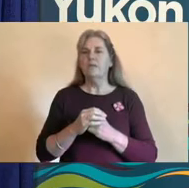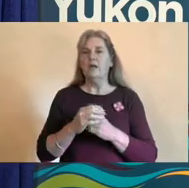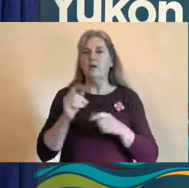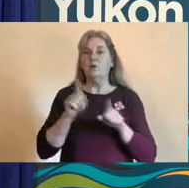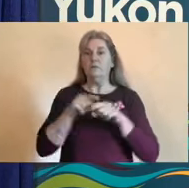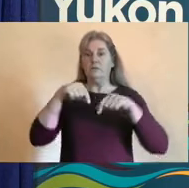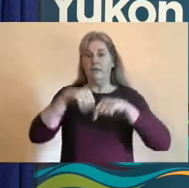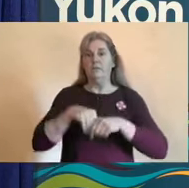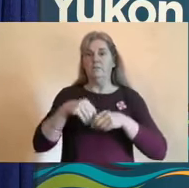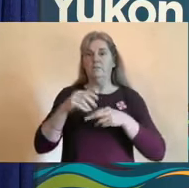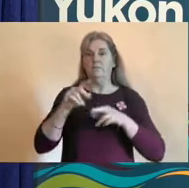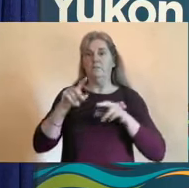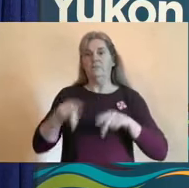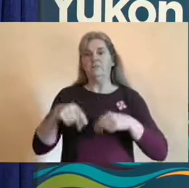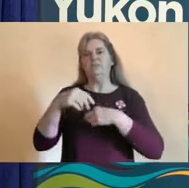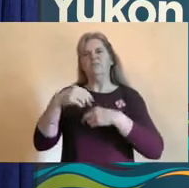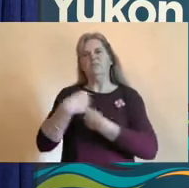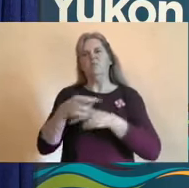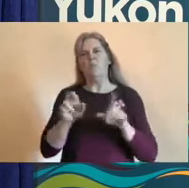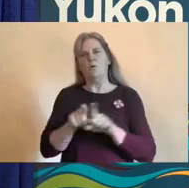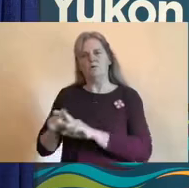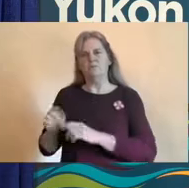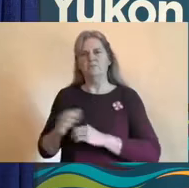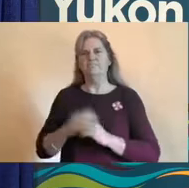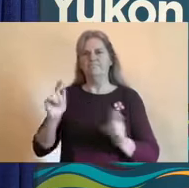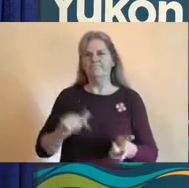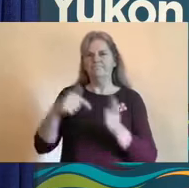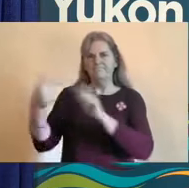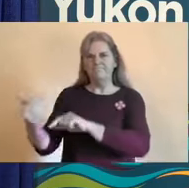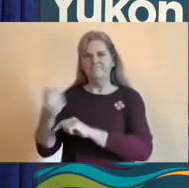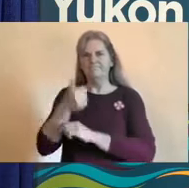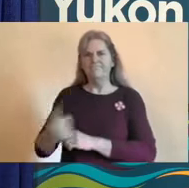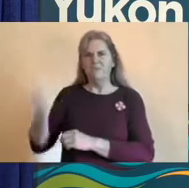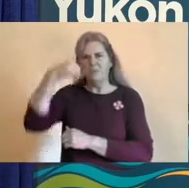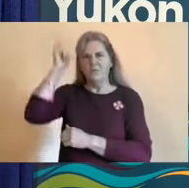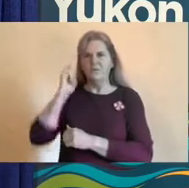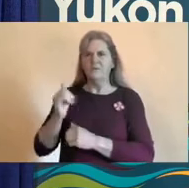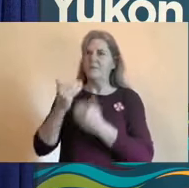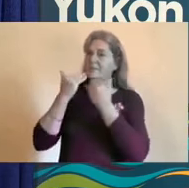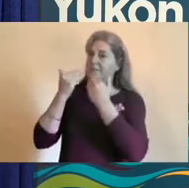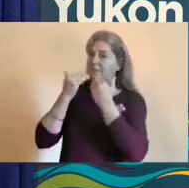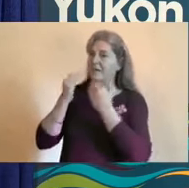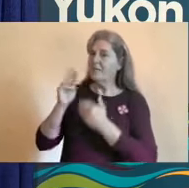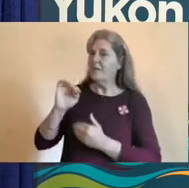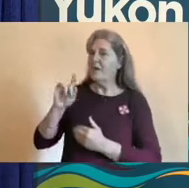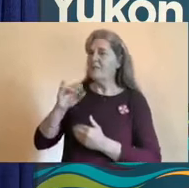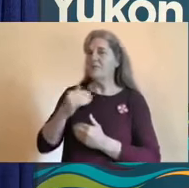Without further ado, I will handed over to premier silver. Thank you. It's great to be here on the